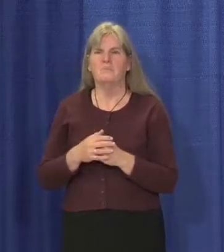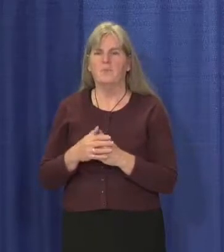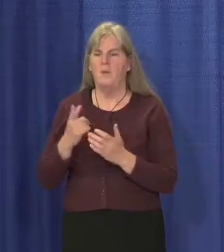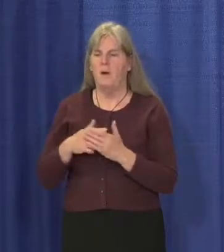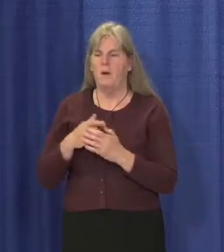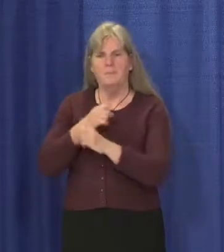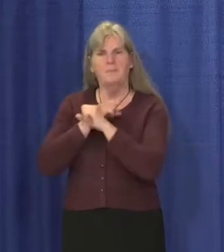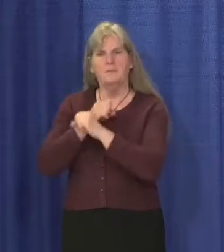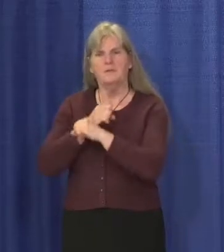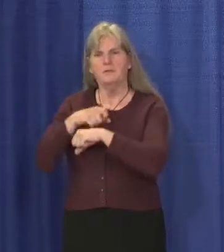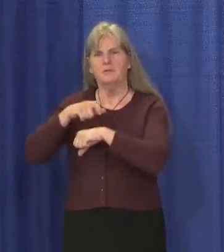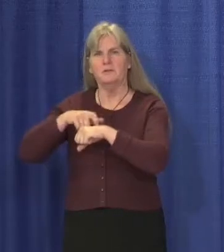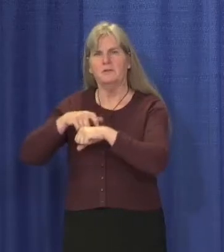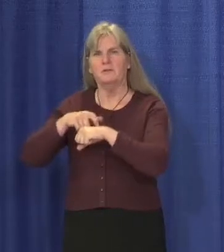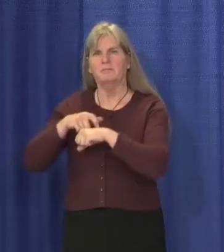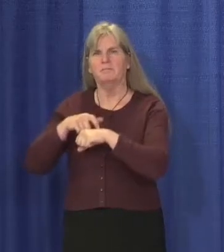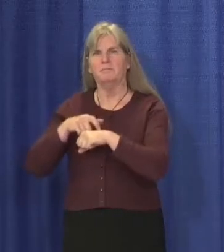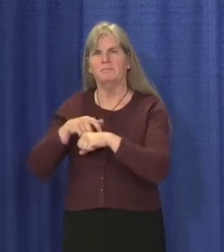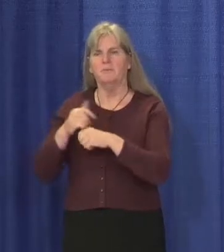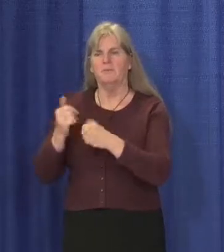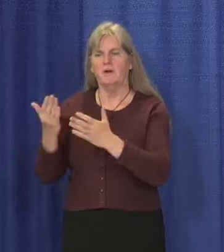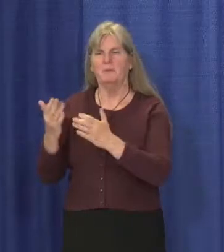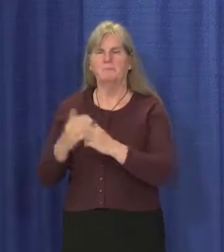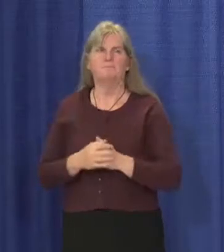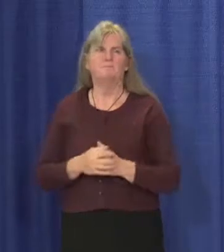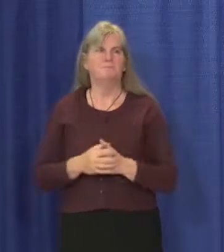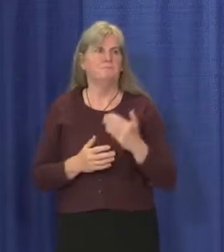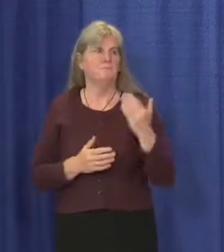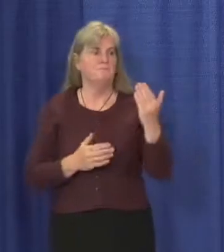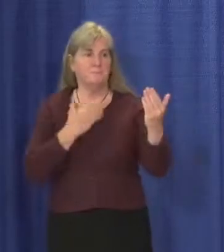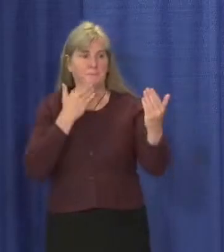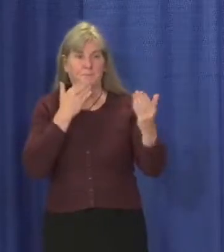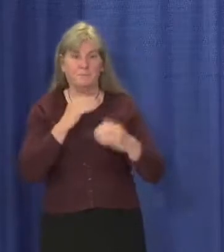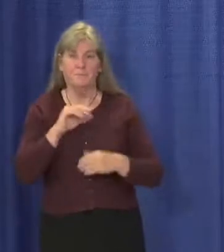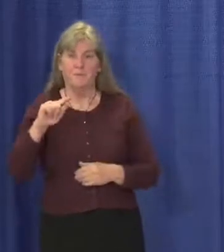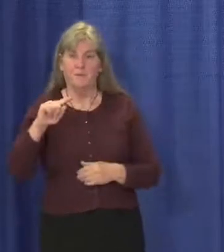reliable immunity. Pat: To have another